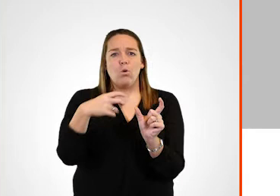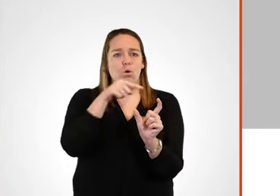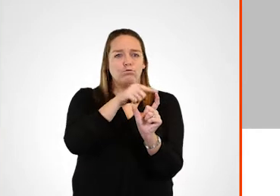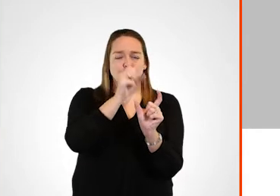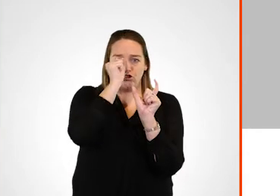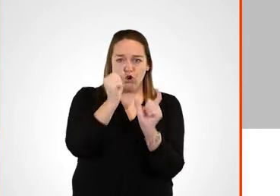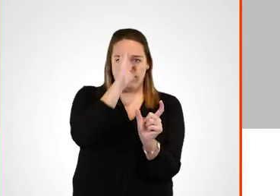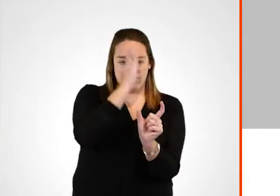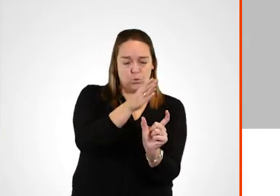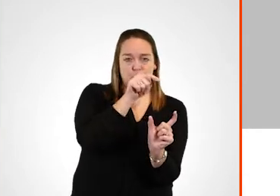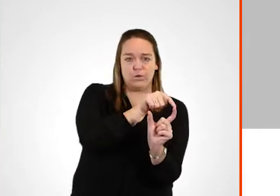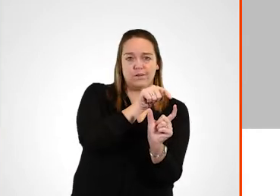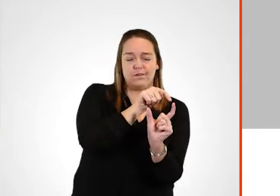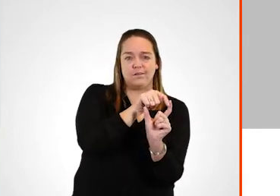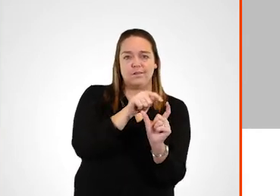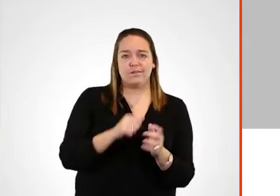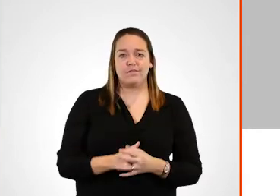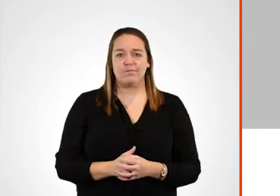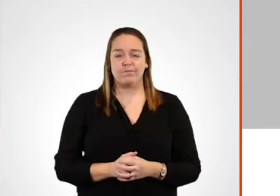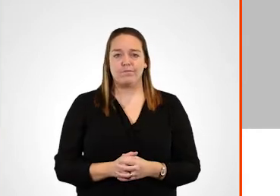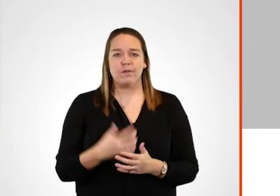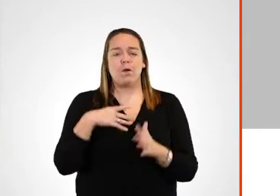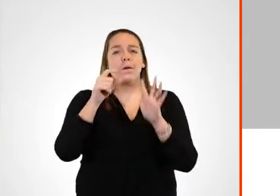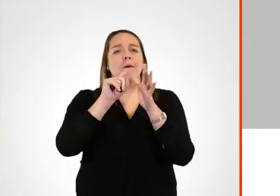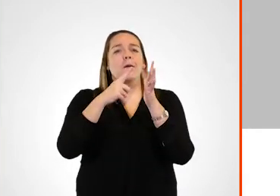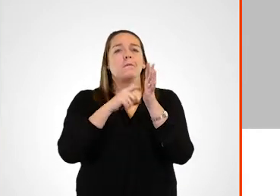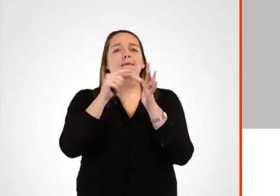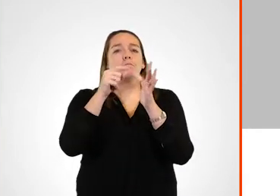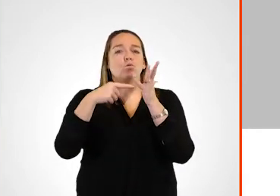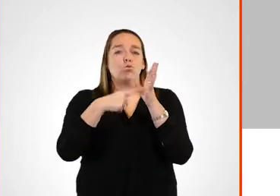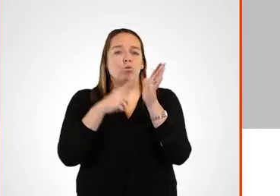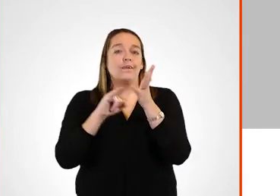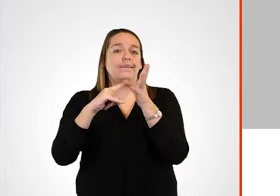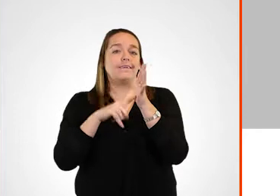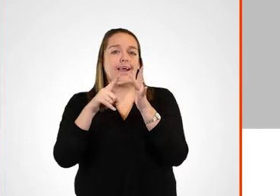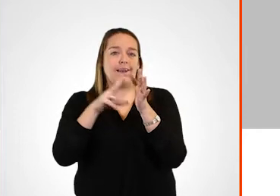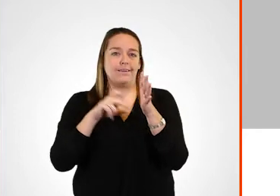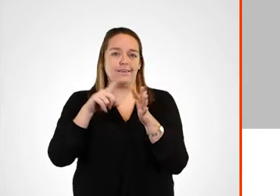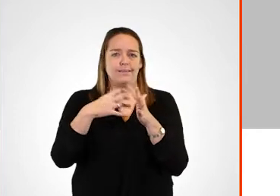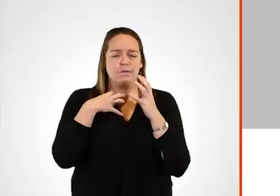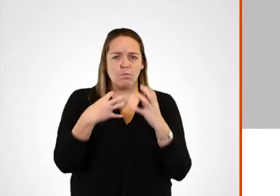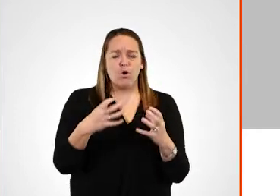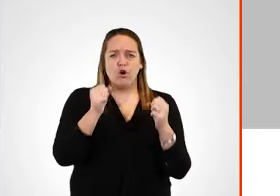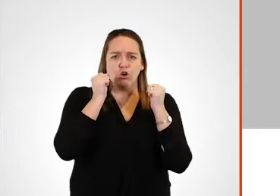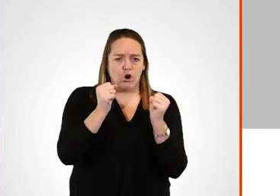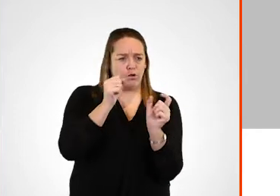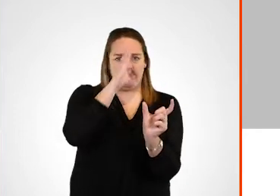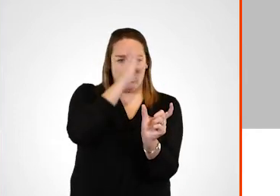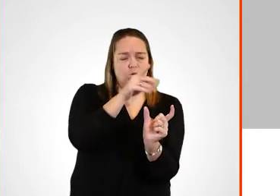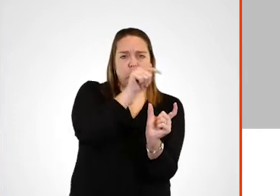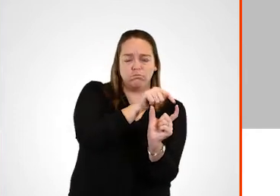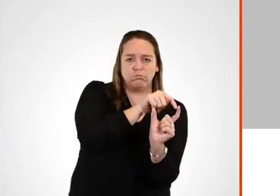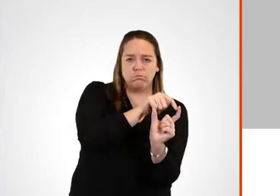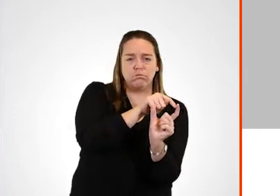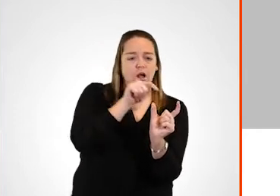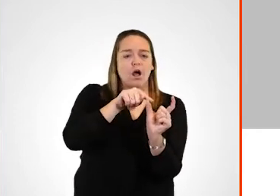That is, we kind of reduce the emphasis on final consonants in words